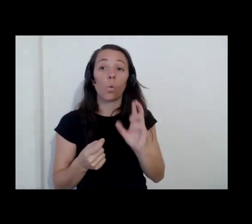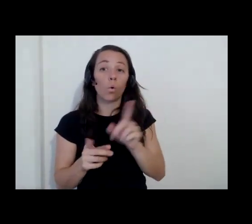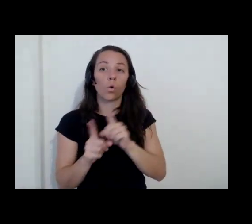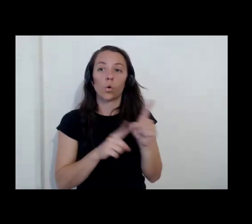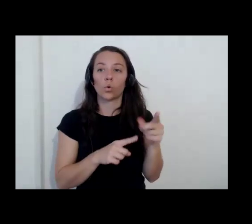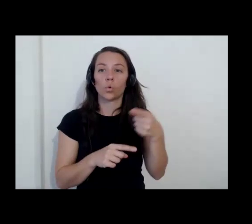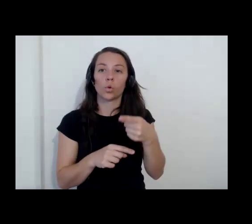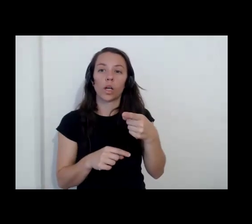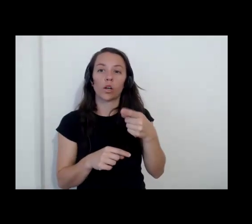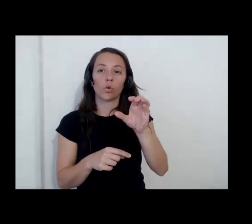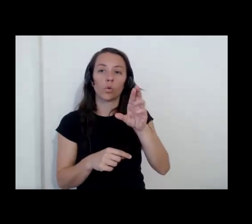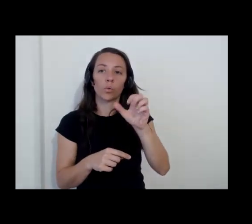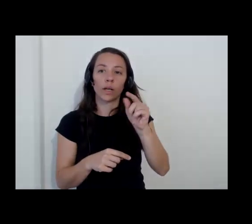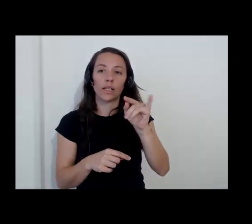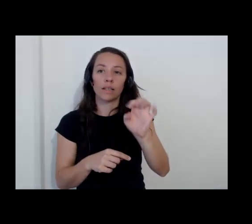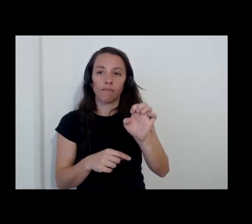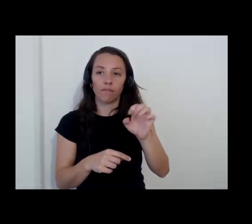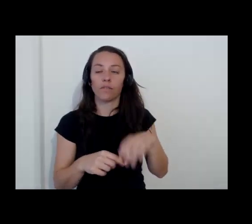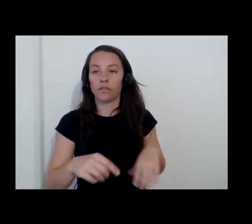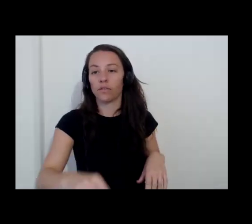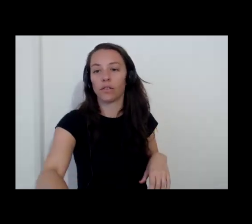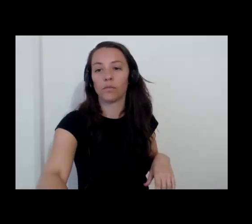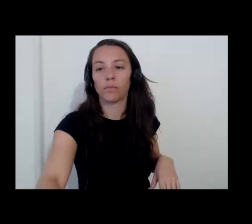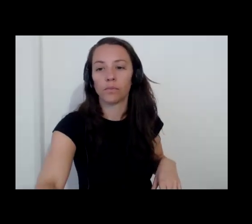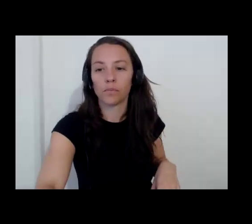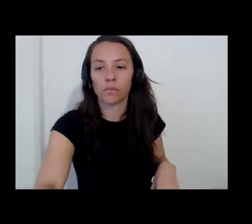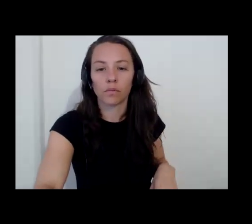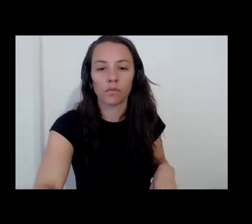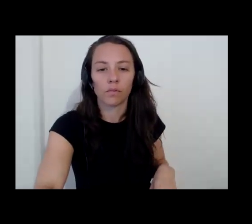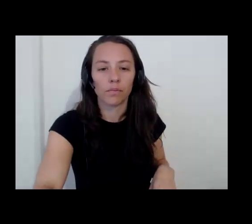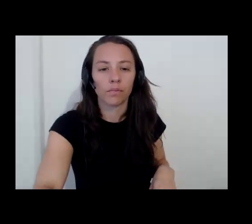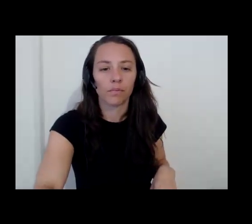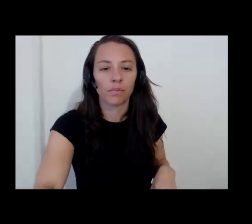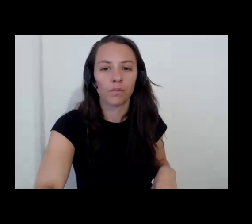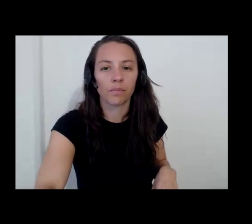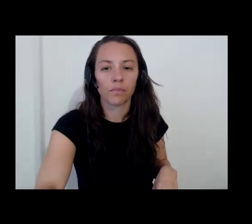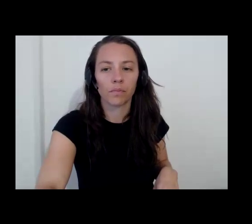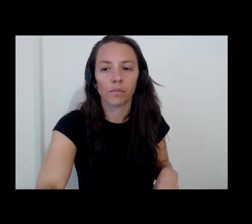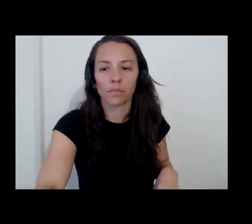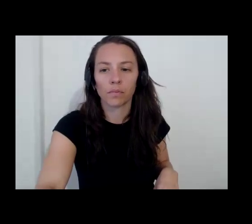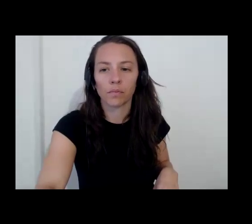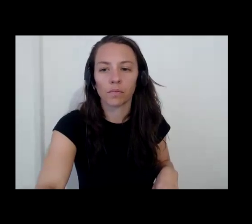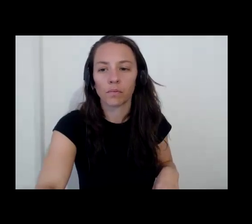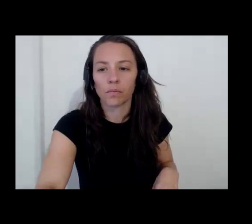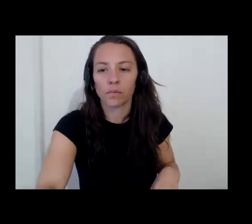We at Making Space have been able to do some work around